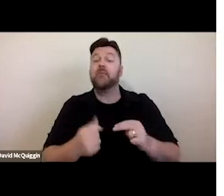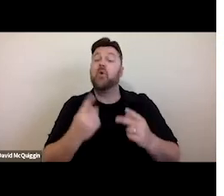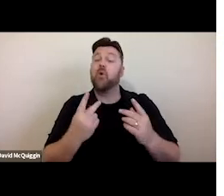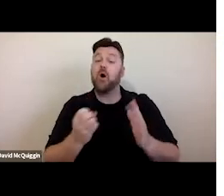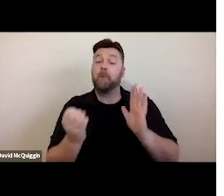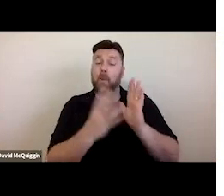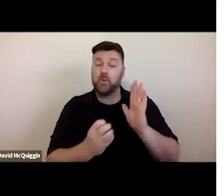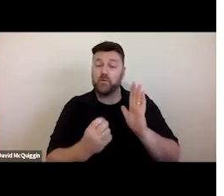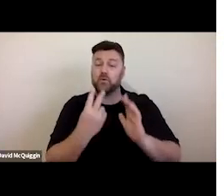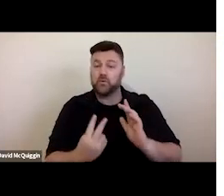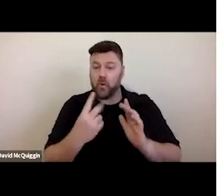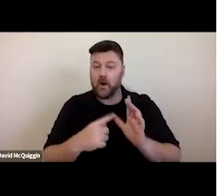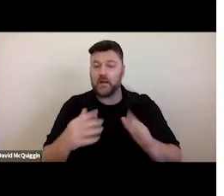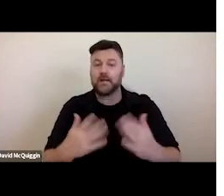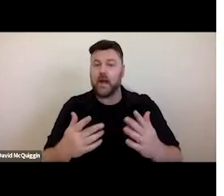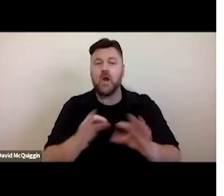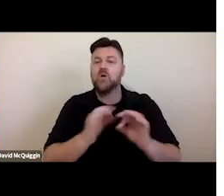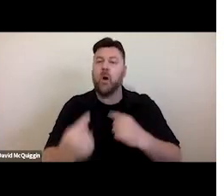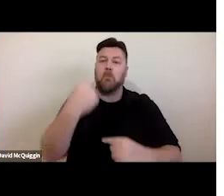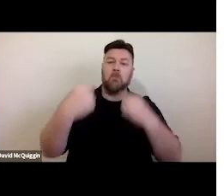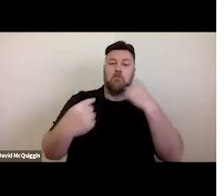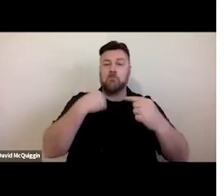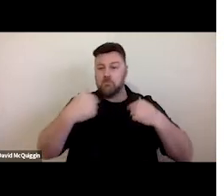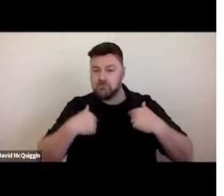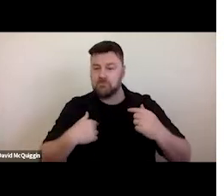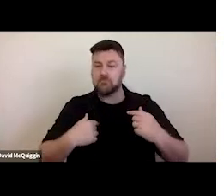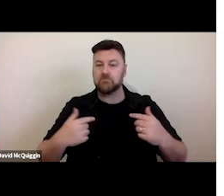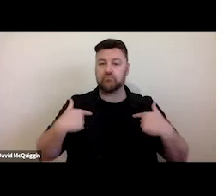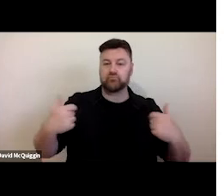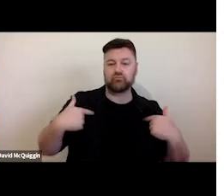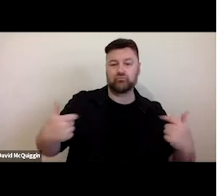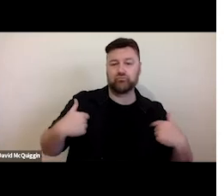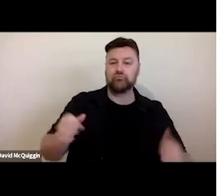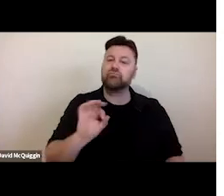doesn't have to be "me, me, me" media. It doesn't have to be content you created.